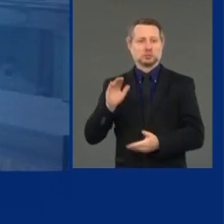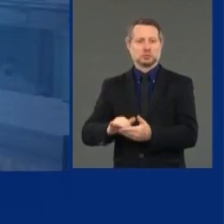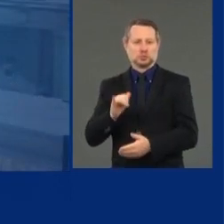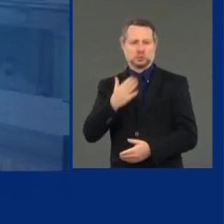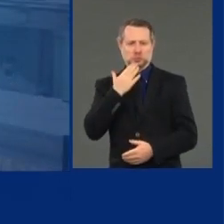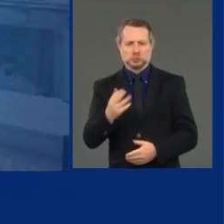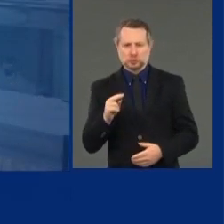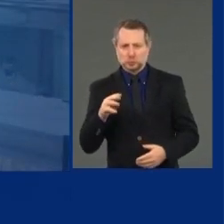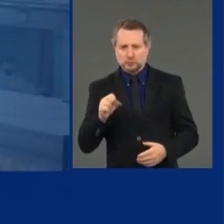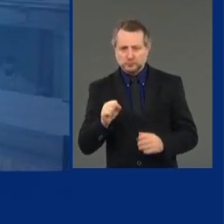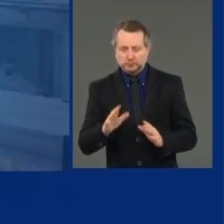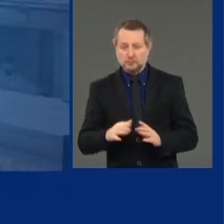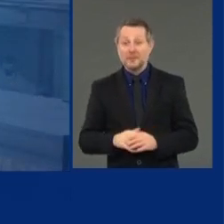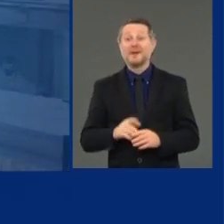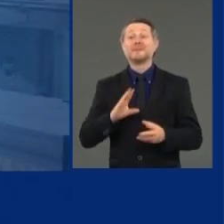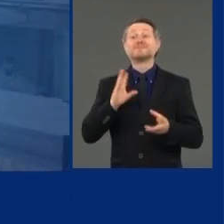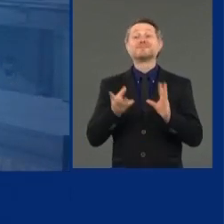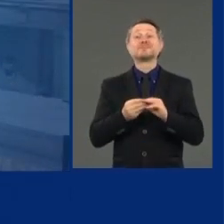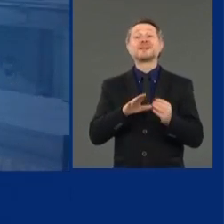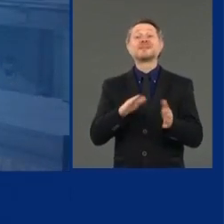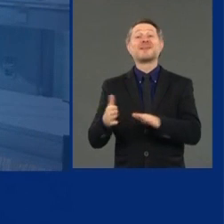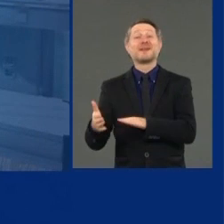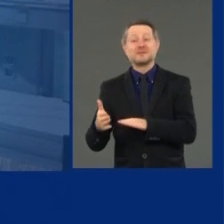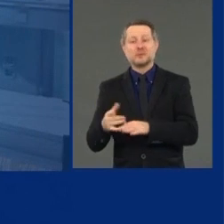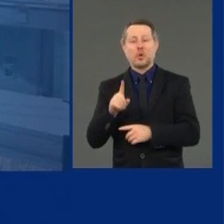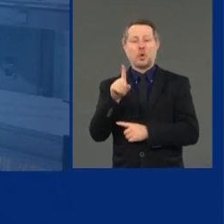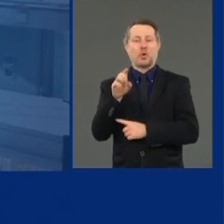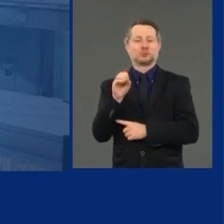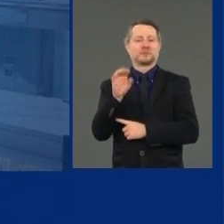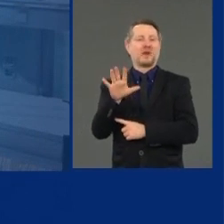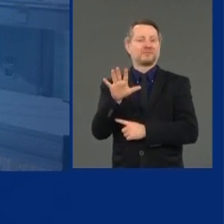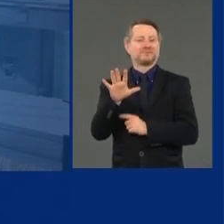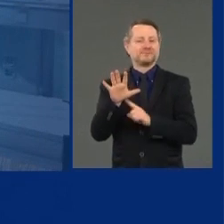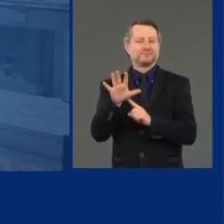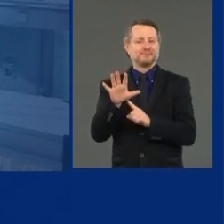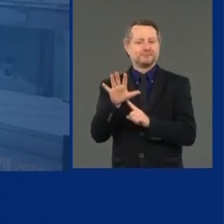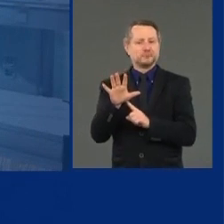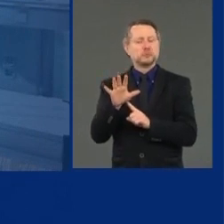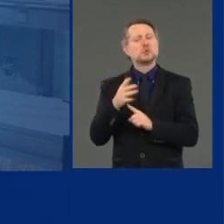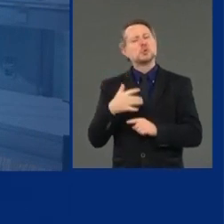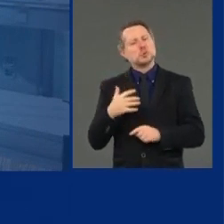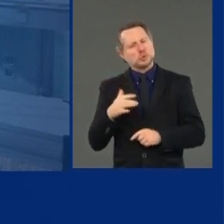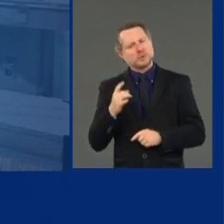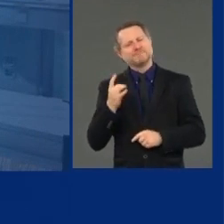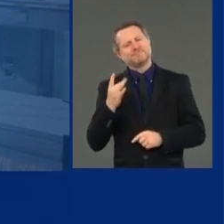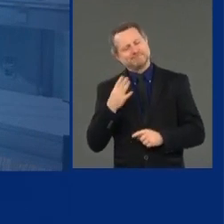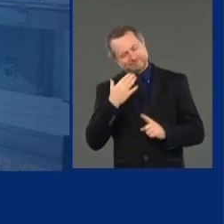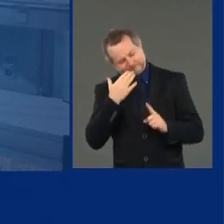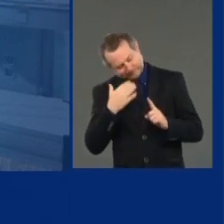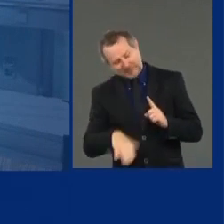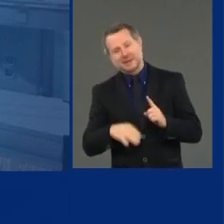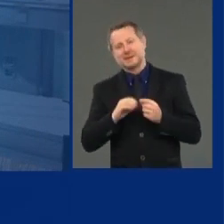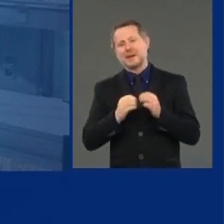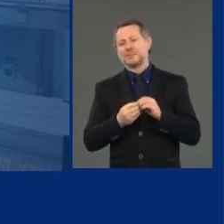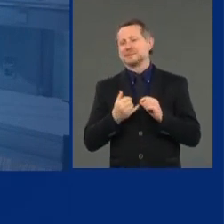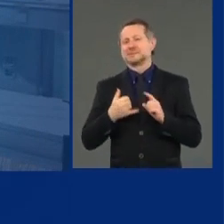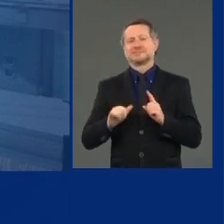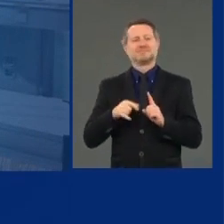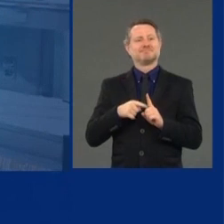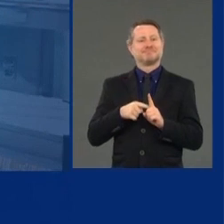THAT SPIKE. SO THAT'S REALLY GOOD NEWS.